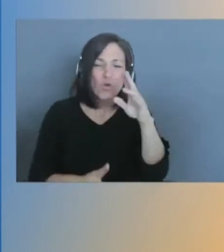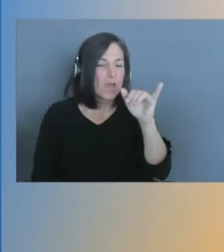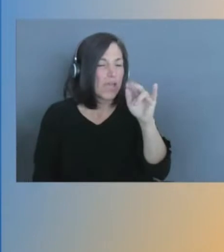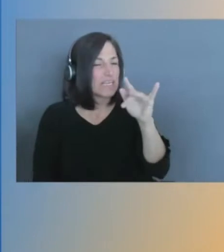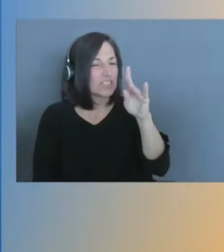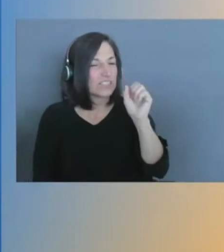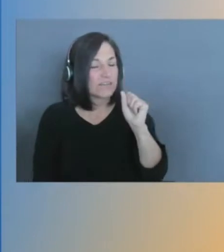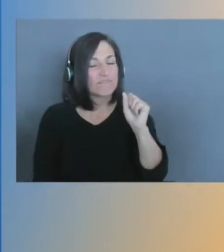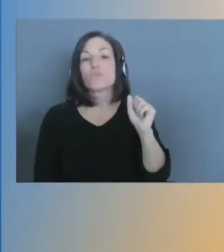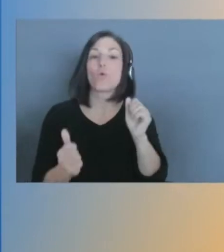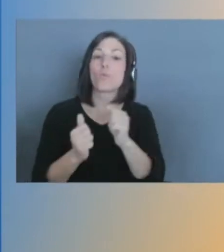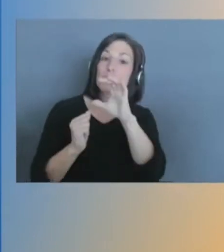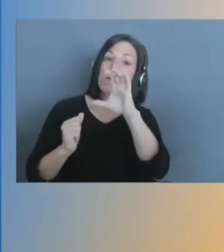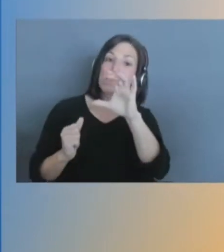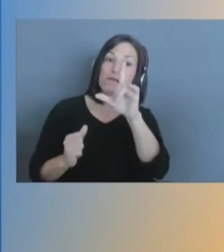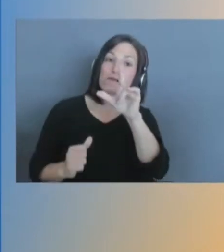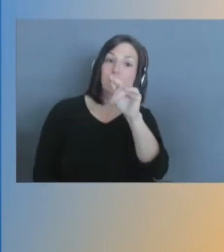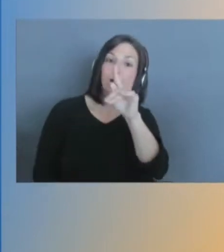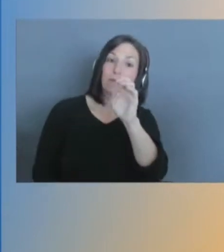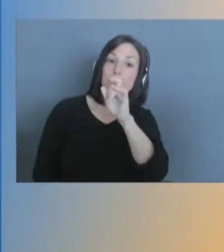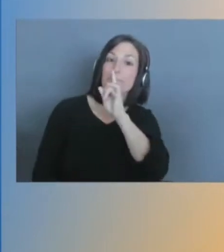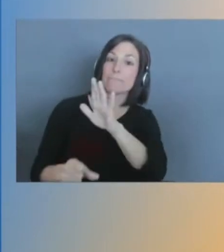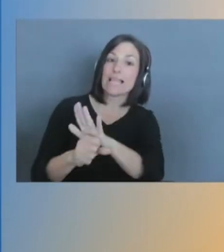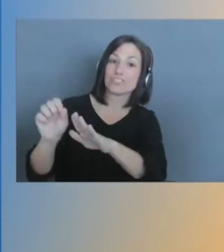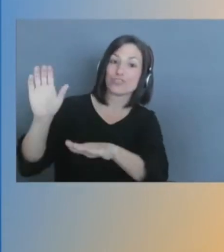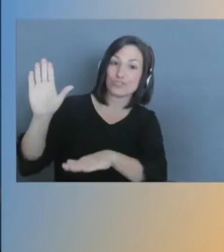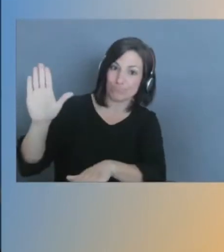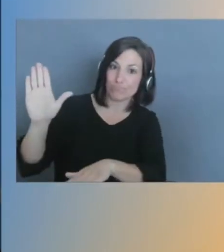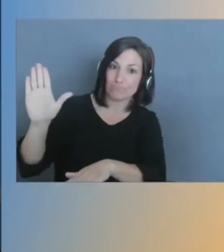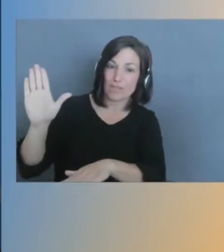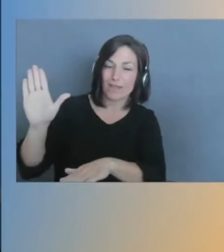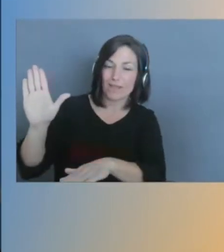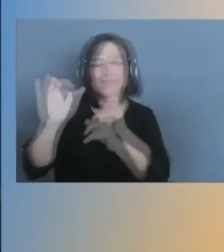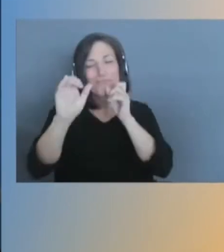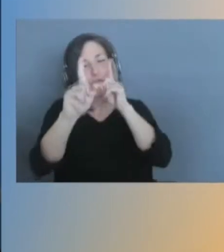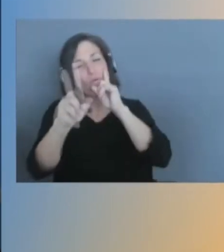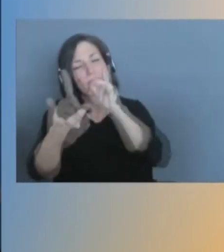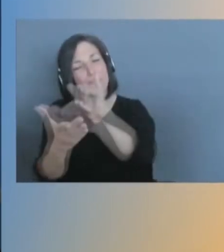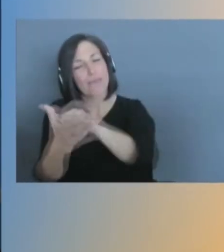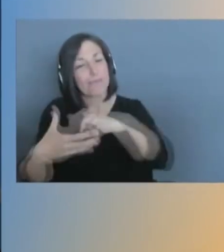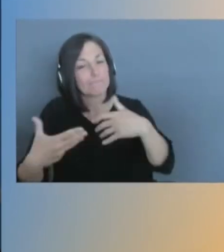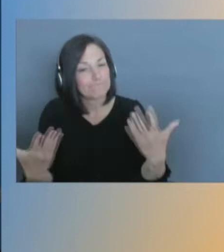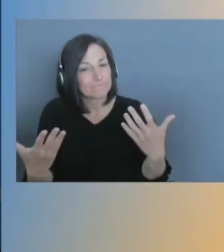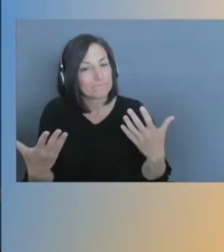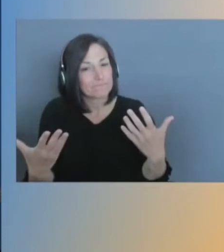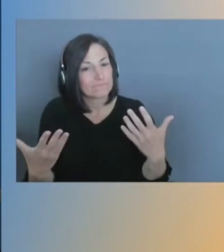And the primary goal of the Climate Pledge is to get to the net zero carbon by 2040,